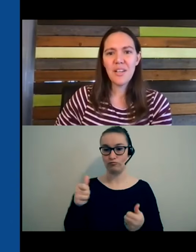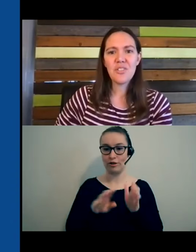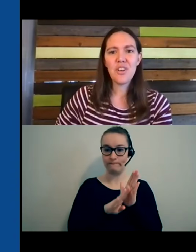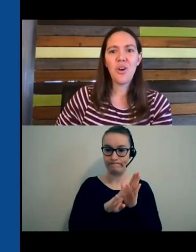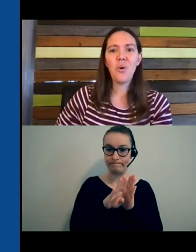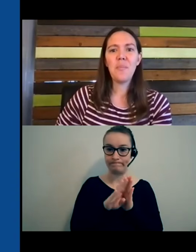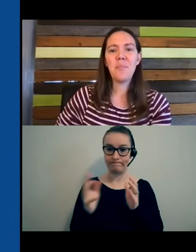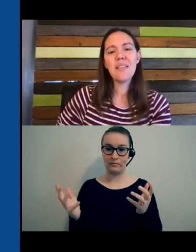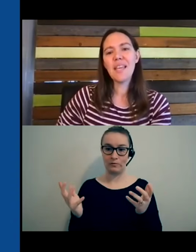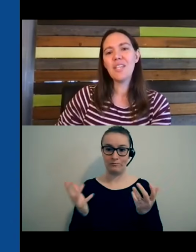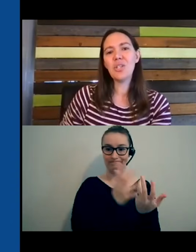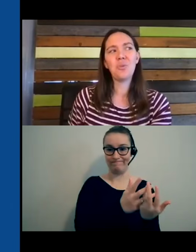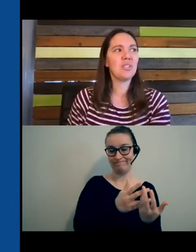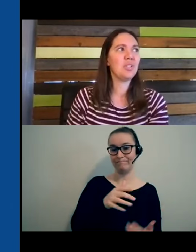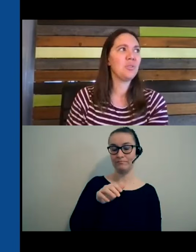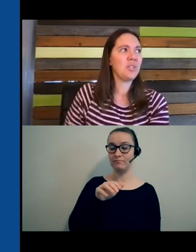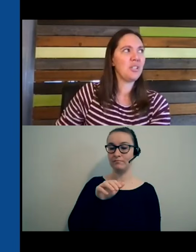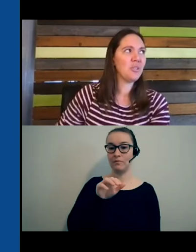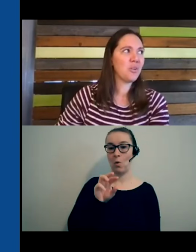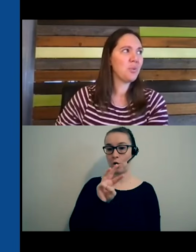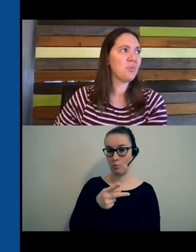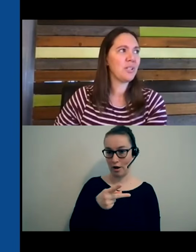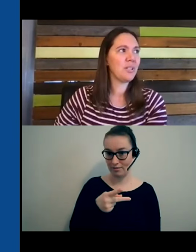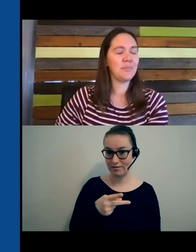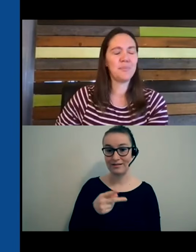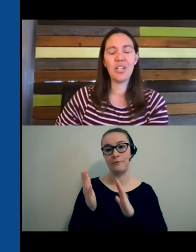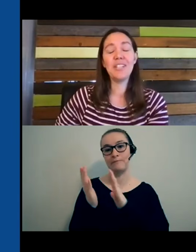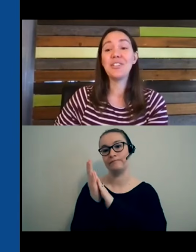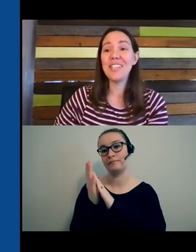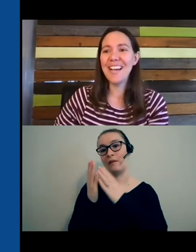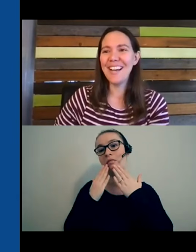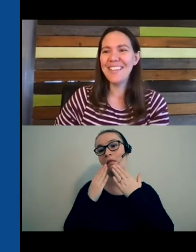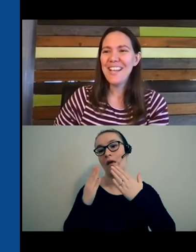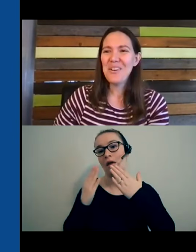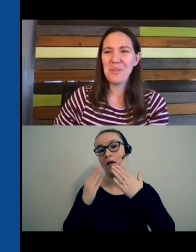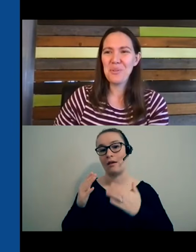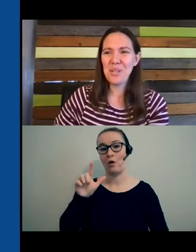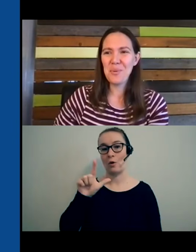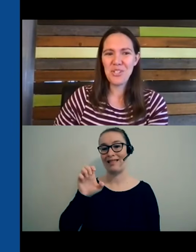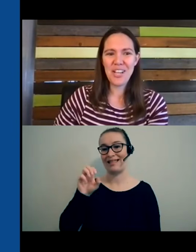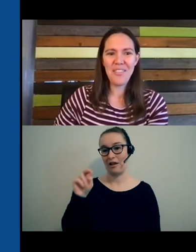So, big thank you to Hugo, we really -- er, sorry, to Leon. We really appreciate that.